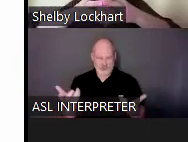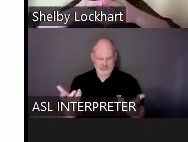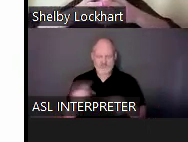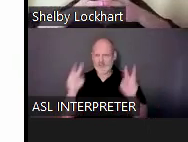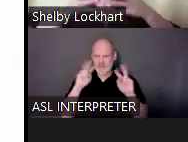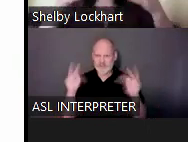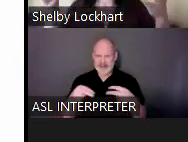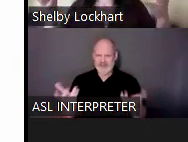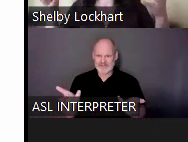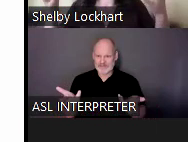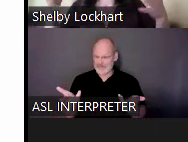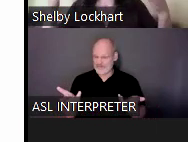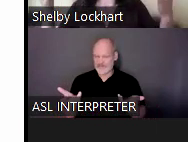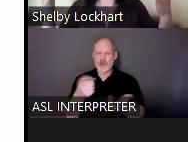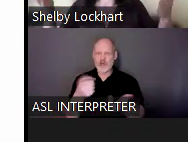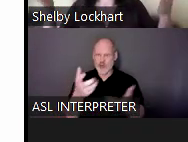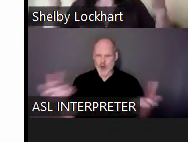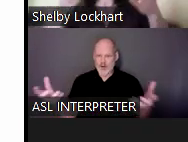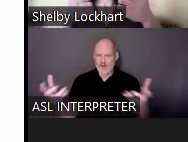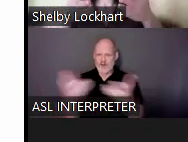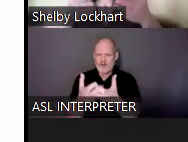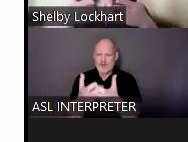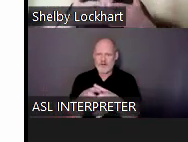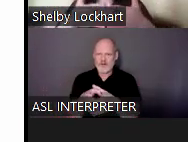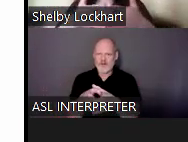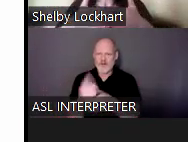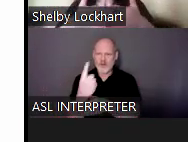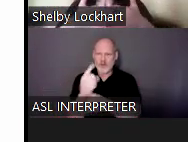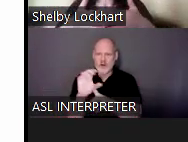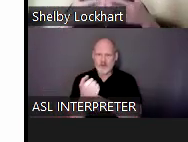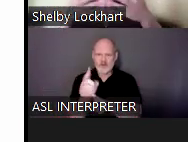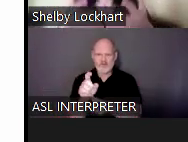with them you have to kind of declare hey we're collectively going to have this new